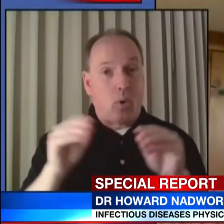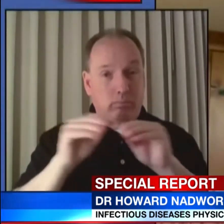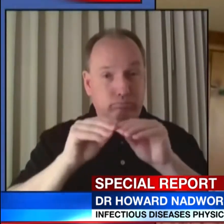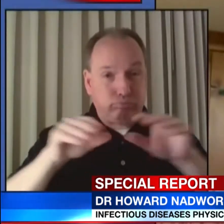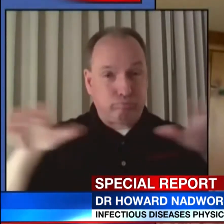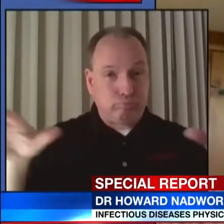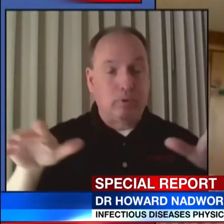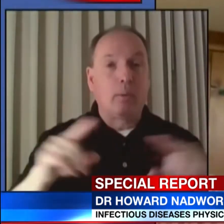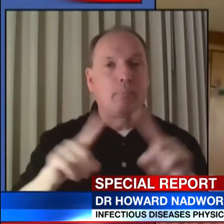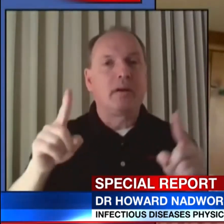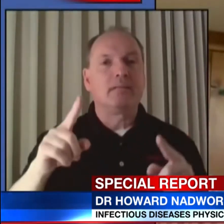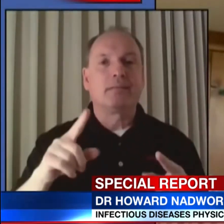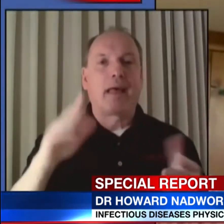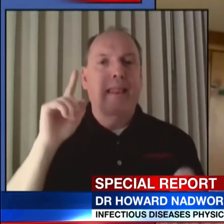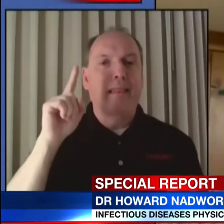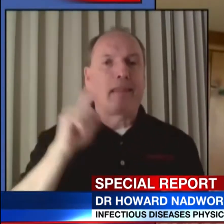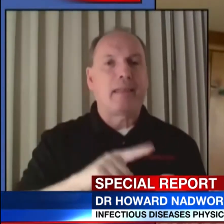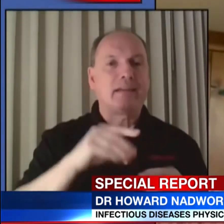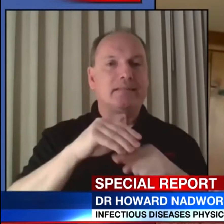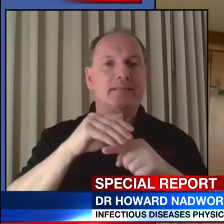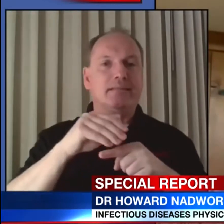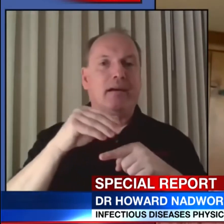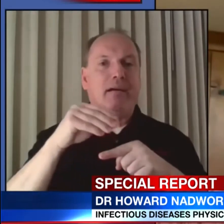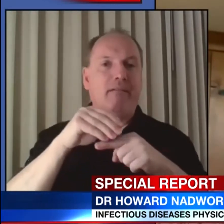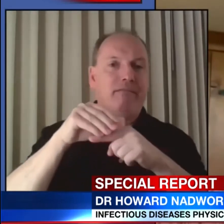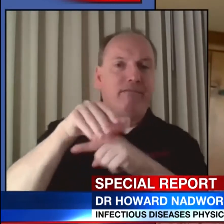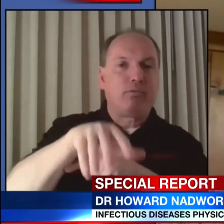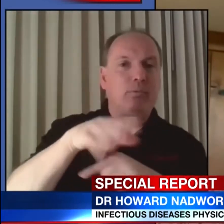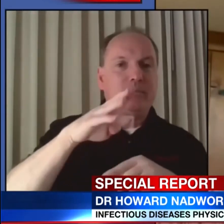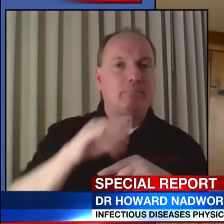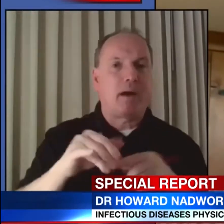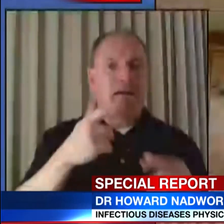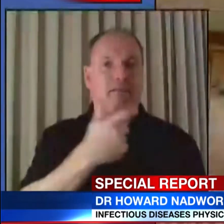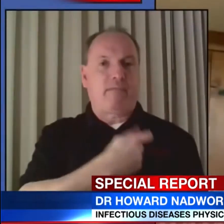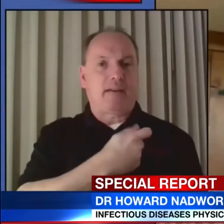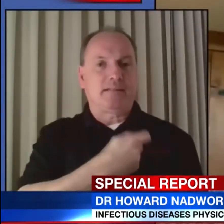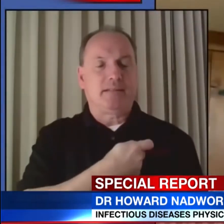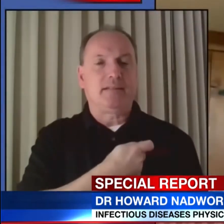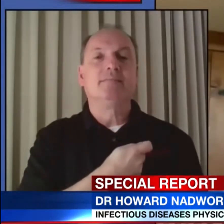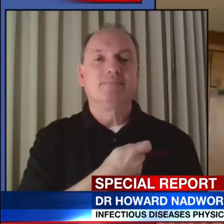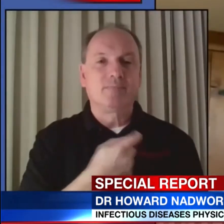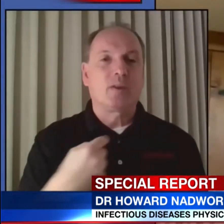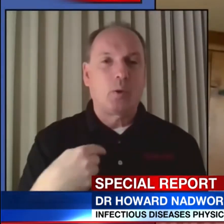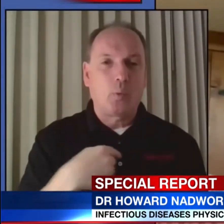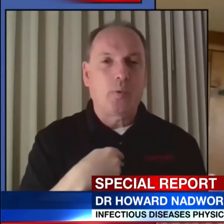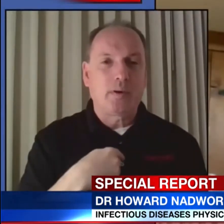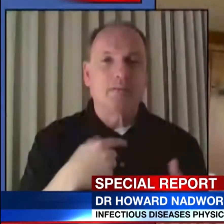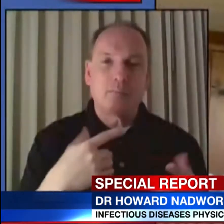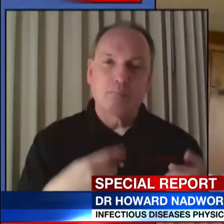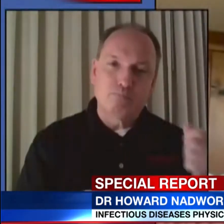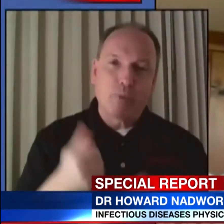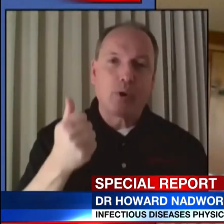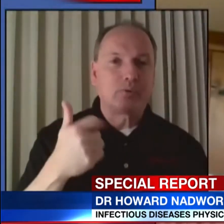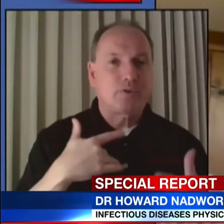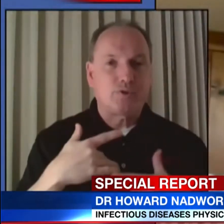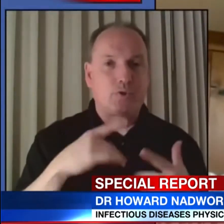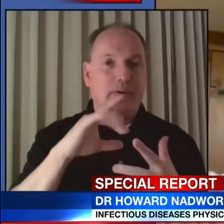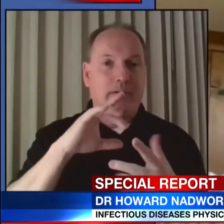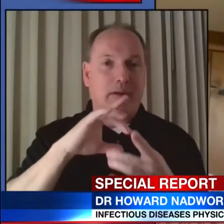ACID CHANGE, IT MAKES THE VIRUS MUCH MORE ON TAJZ, CONTAGIOUS, AND IT MAKES IT STRONGER AGAINST THE